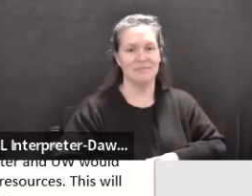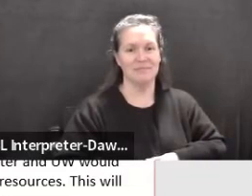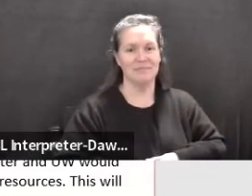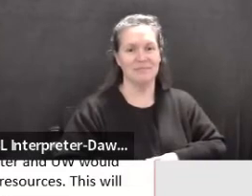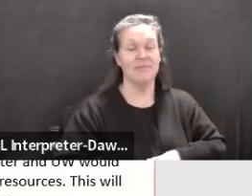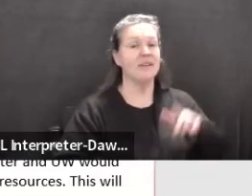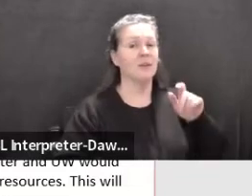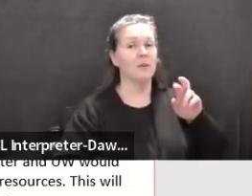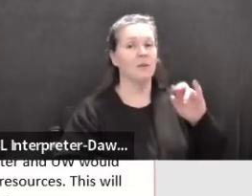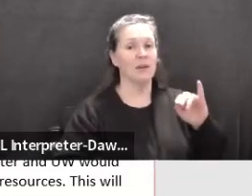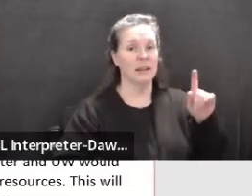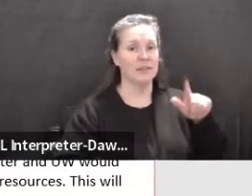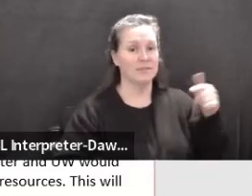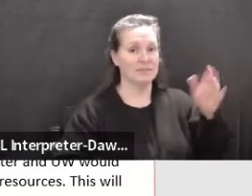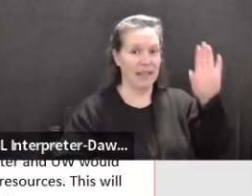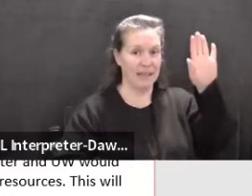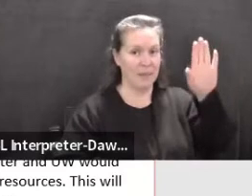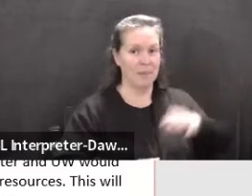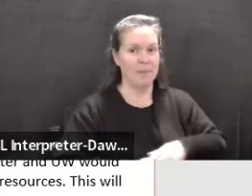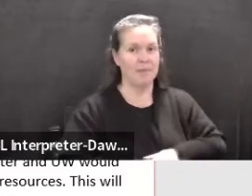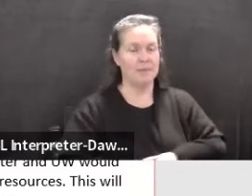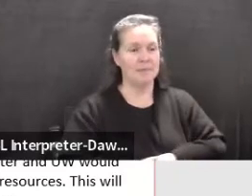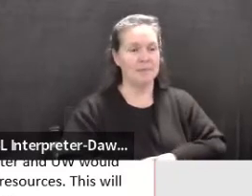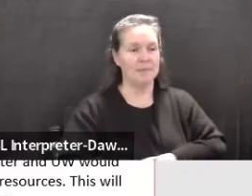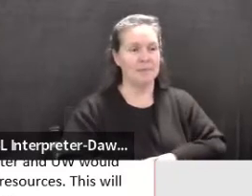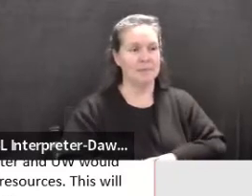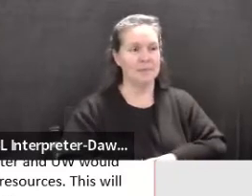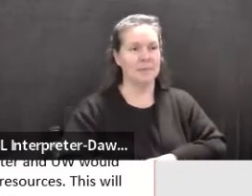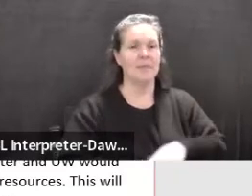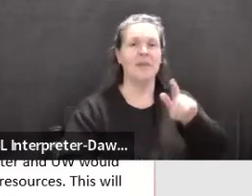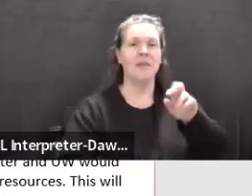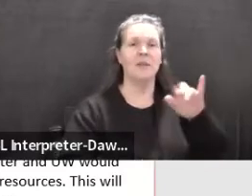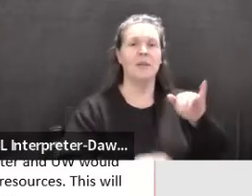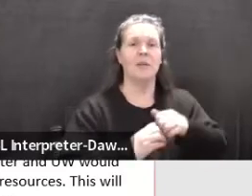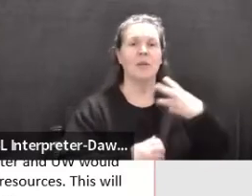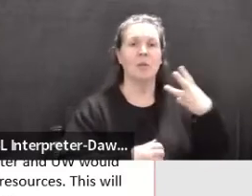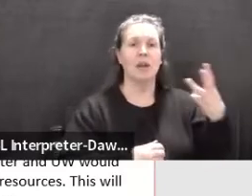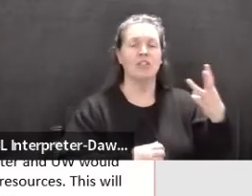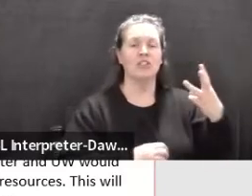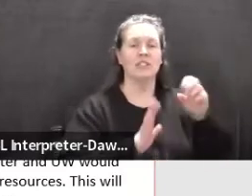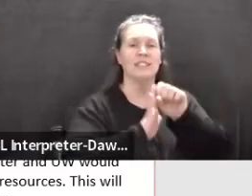Lori, your hand is up. [Lee] Yeah, Lori Grassi with the Washington state chiropractic association,